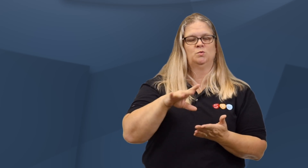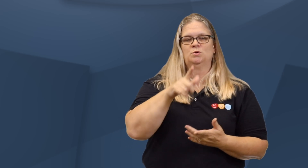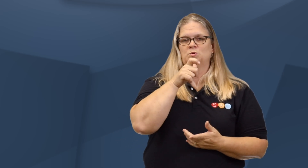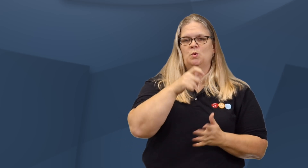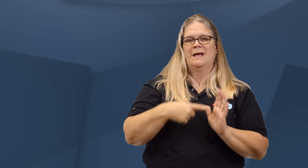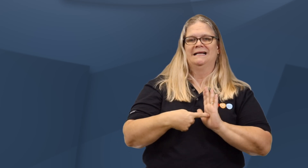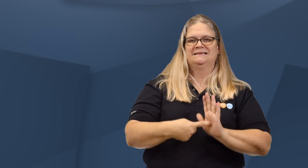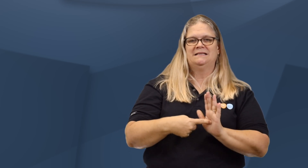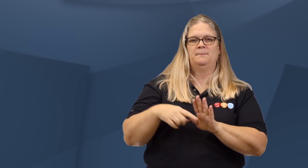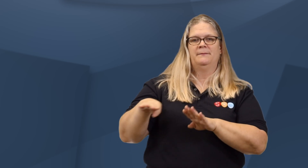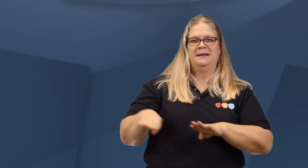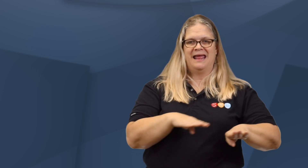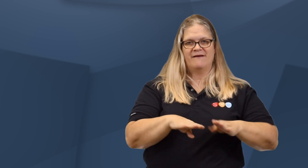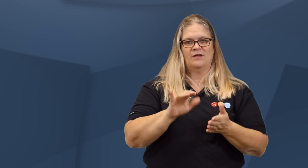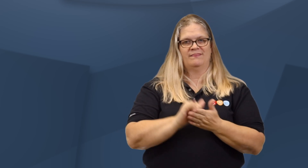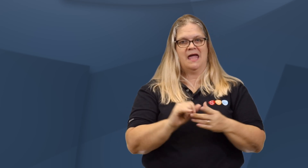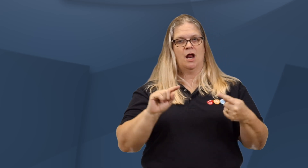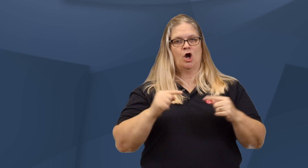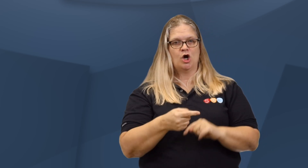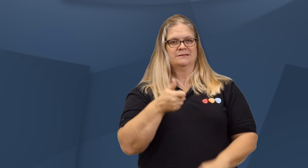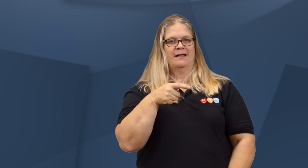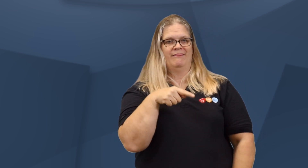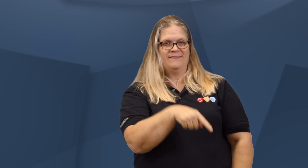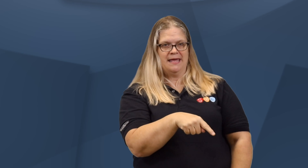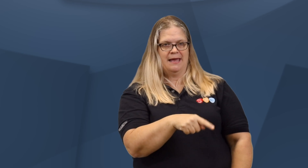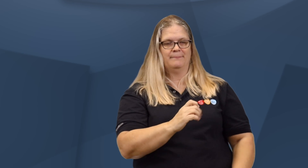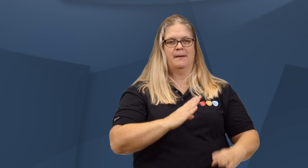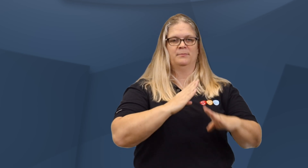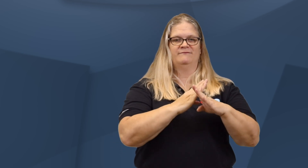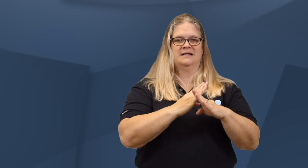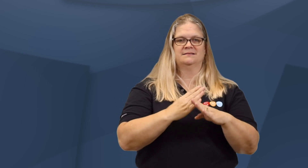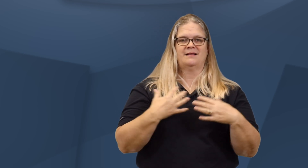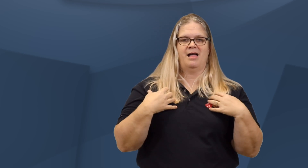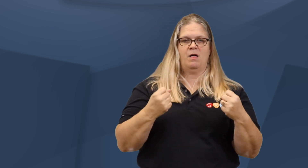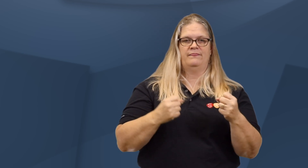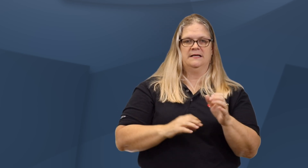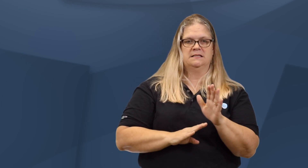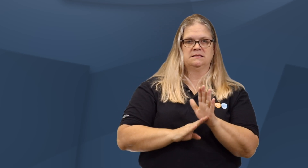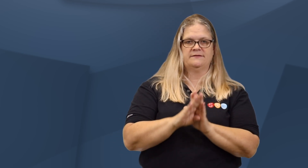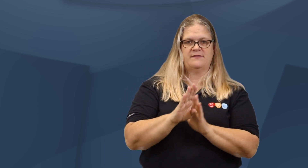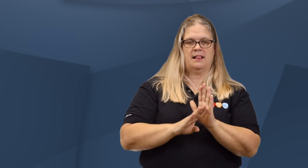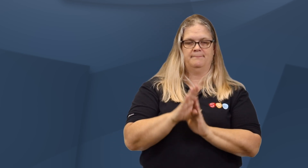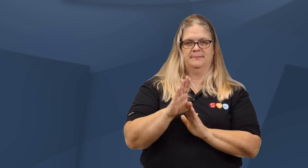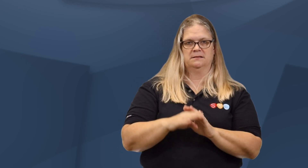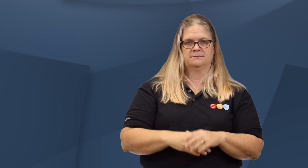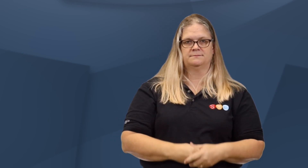who exhibit behavior that hurts them and can prevent healthy development.